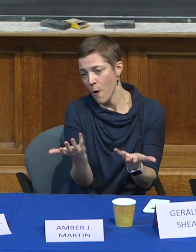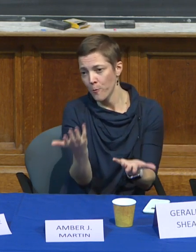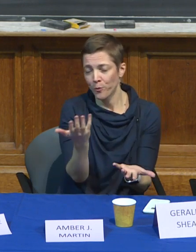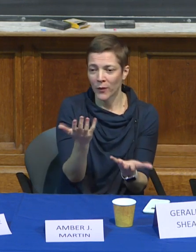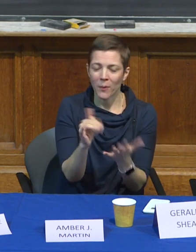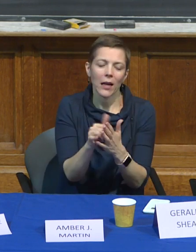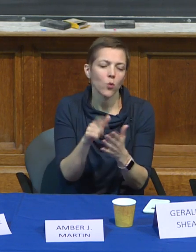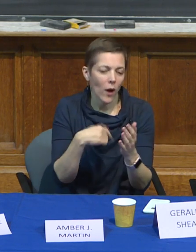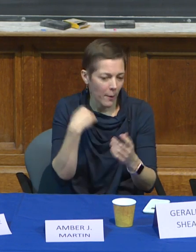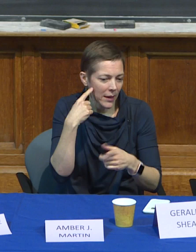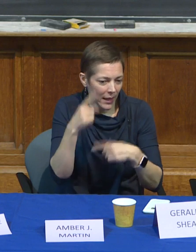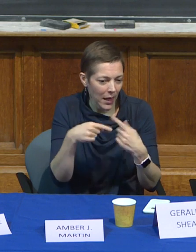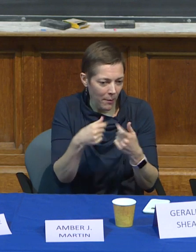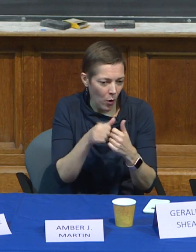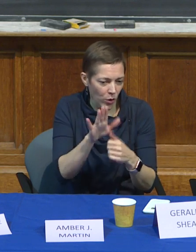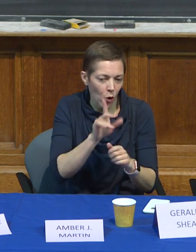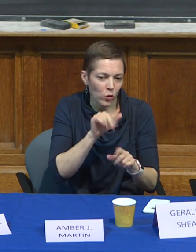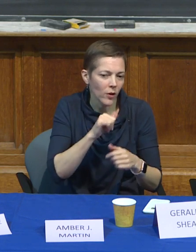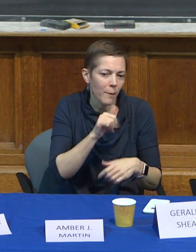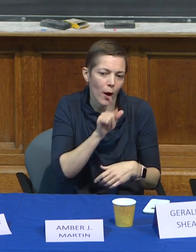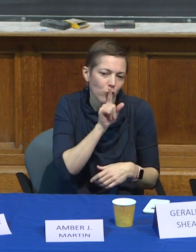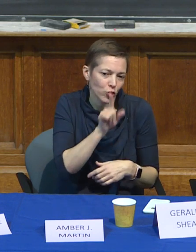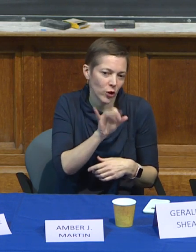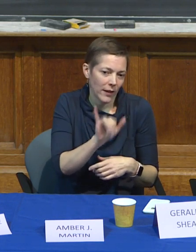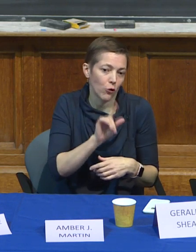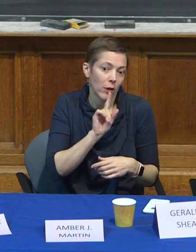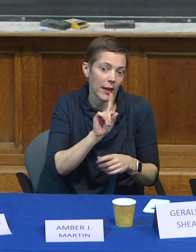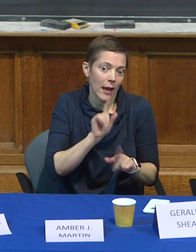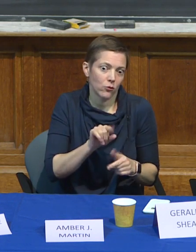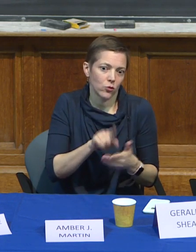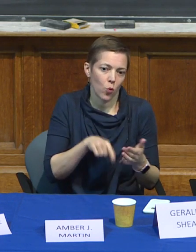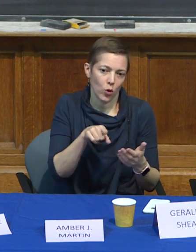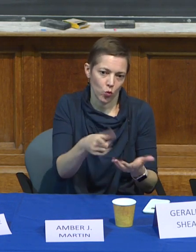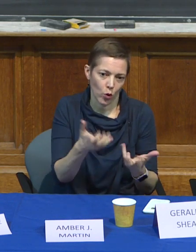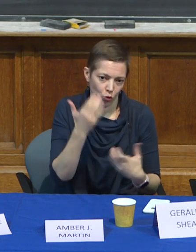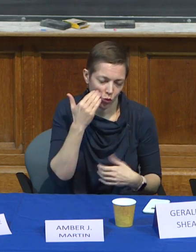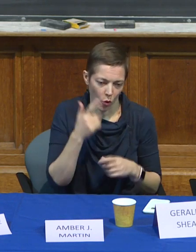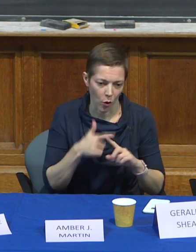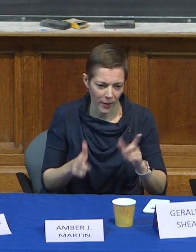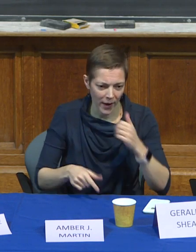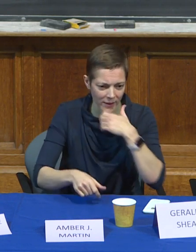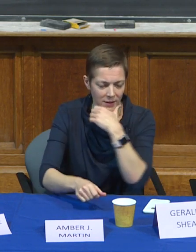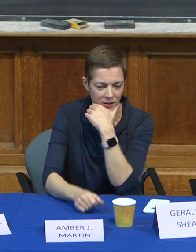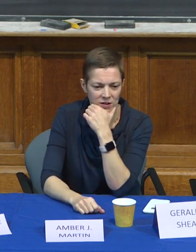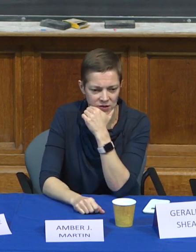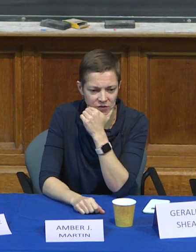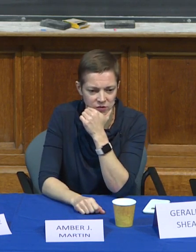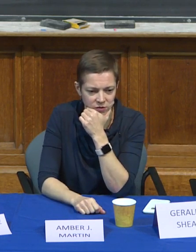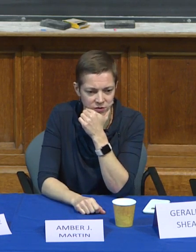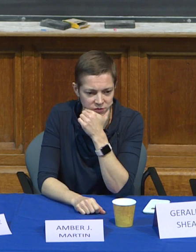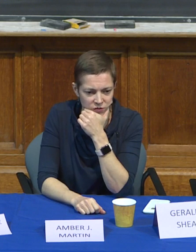into the development of the language as a cycle. That's the type of thing I'm thinking about. I'm not sure if it addresses what you're interested